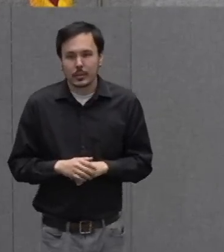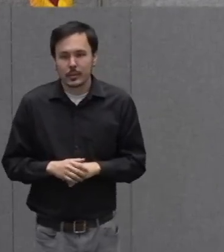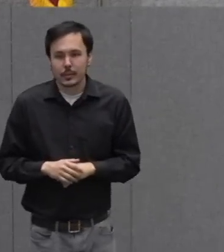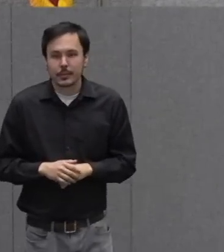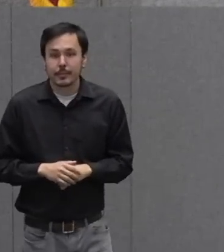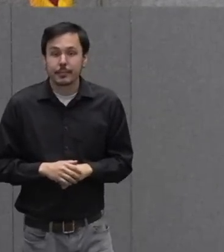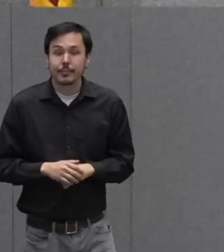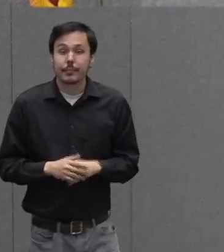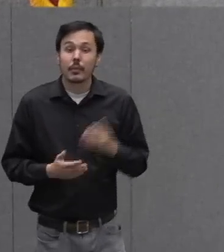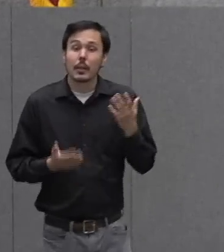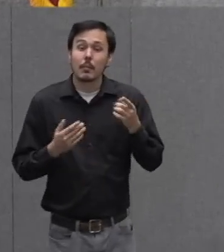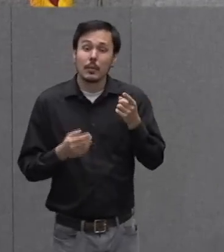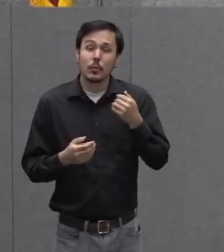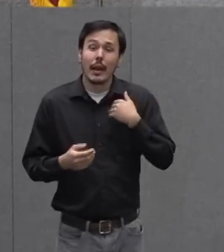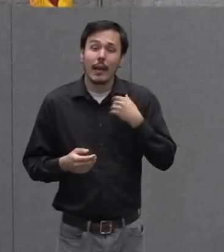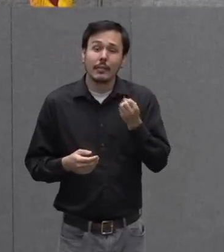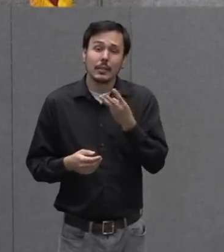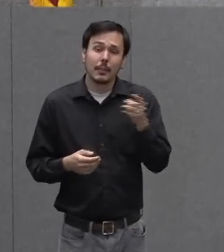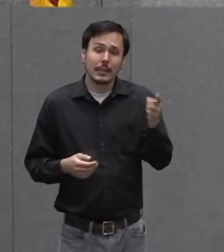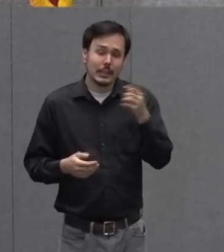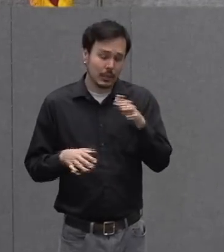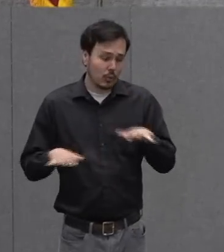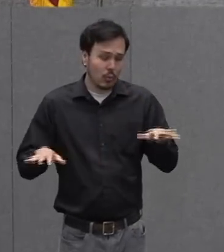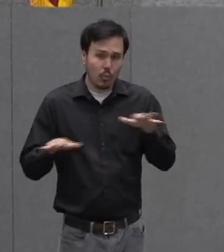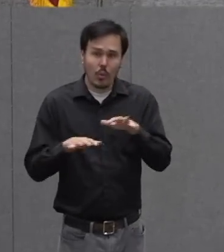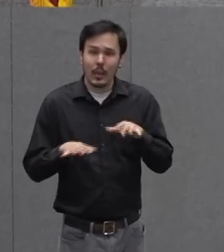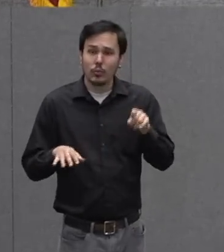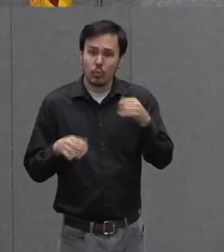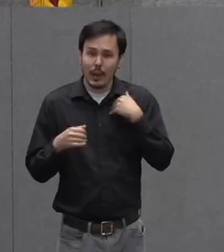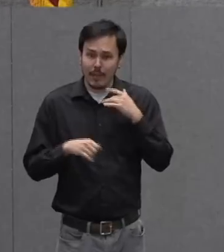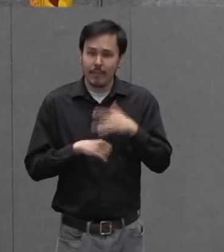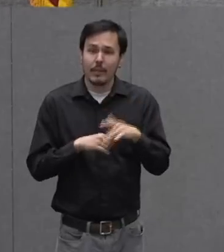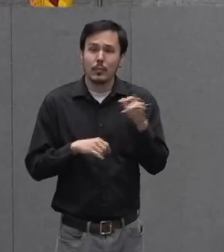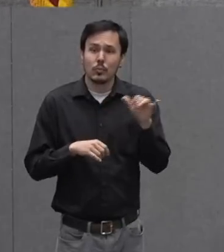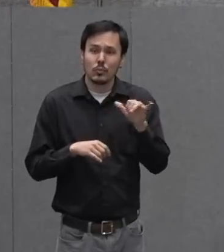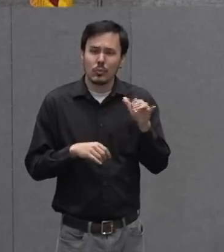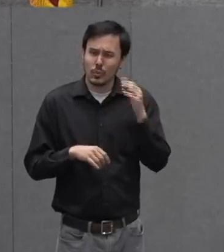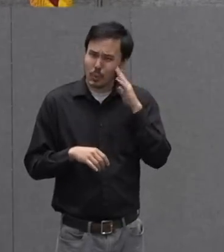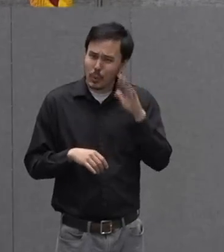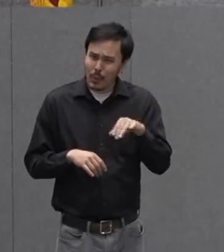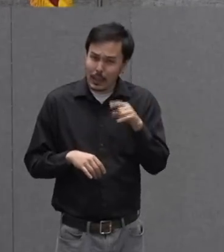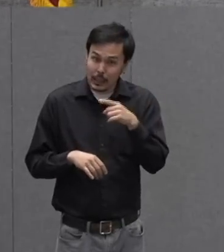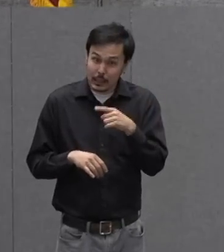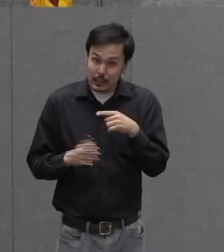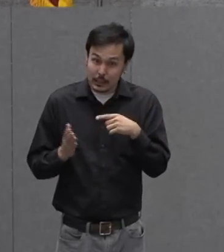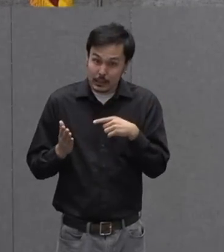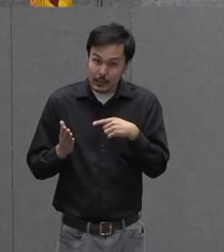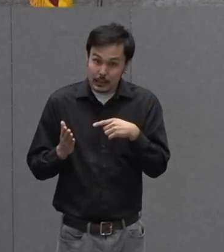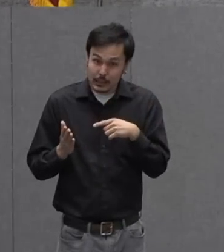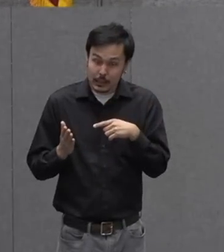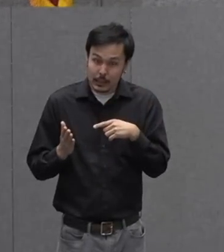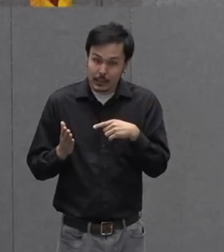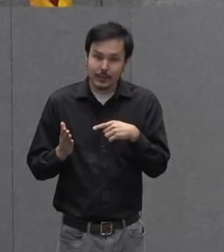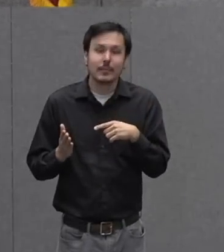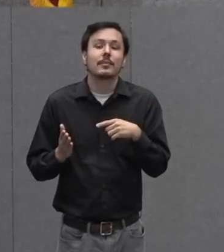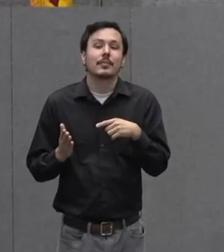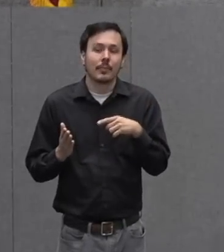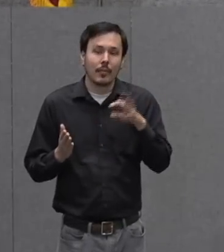Maybe you have some of these things around where you are. Do you know what this is? Aluminum foil.